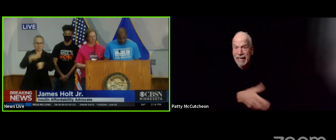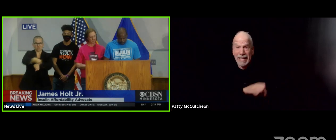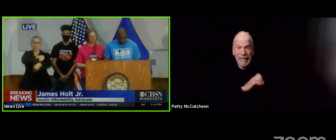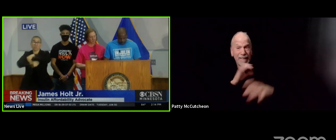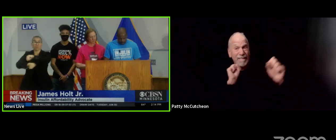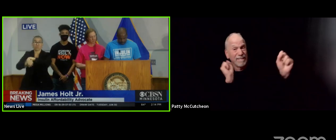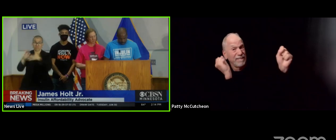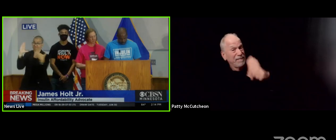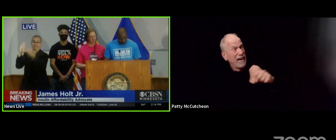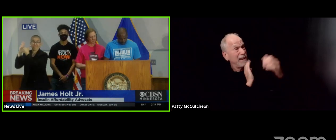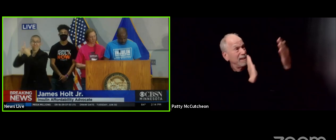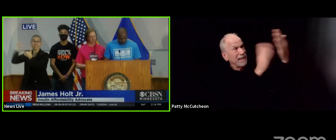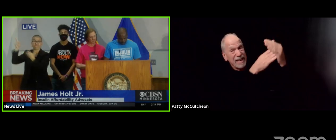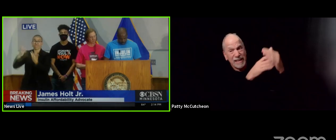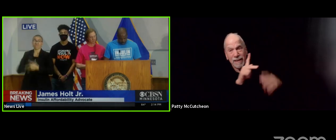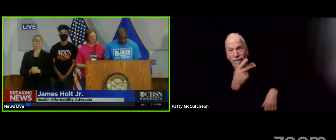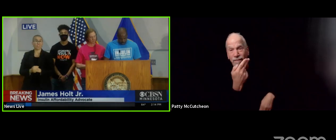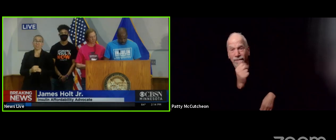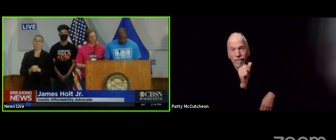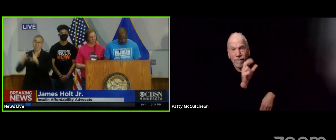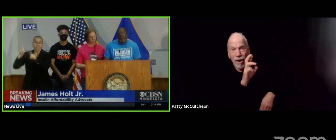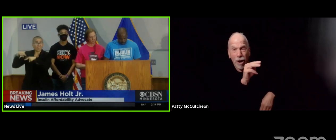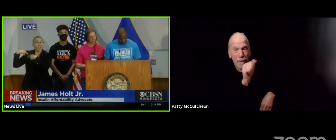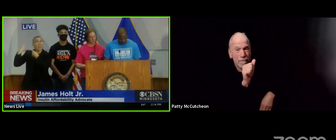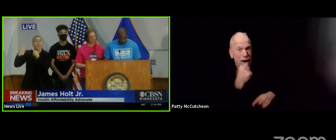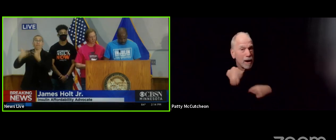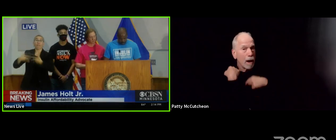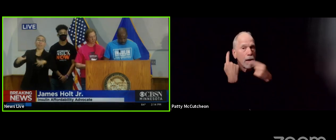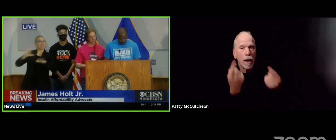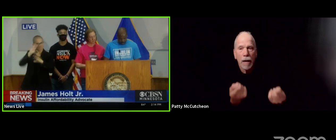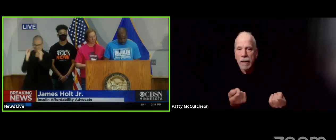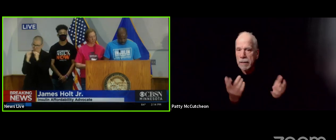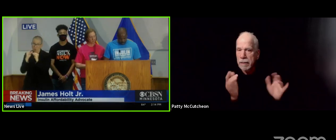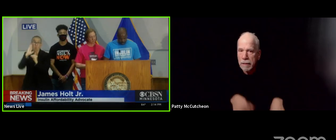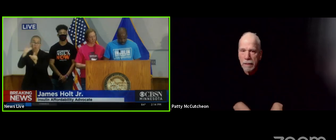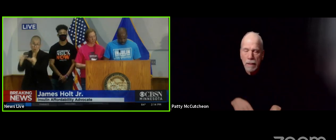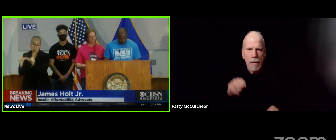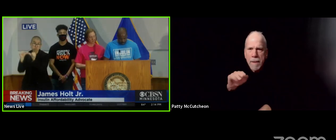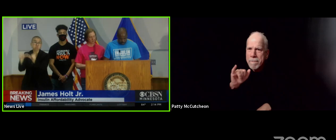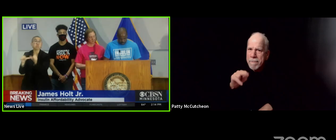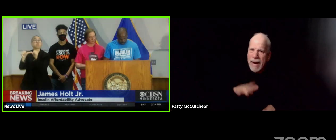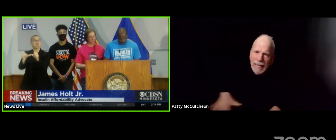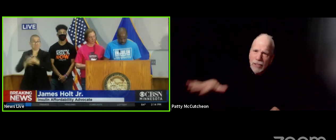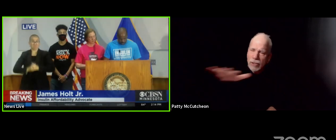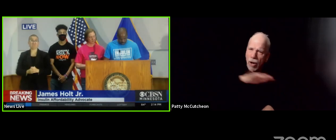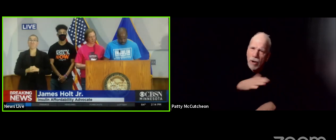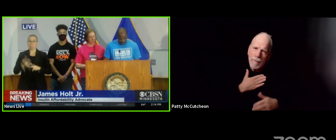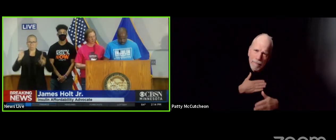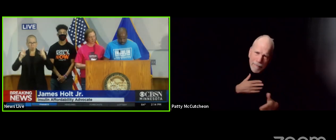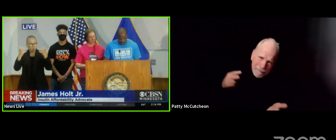THE PEOPLE OF MINNESOTA ARE READY TO STANDARD UP AND FIGHT. THE BILL IS NECESSARY TO PREVENT LOSS OF LIFE AND WE WILL NOT